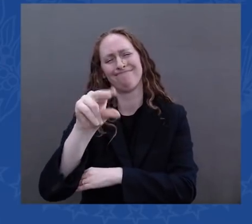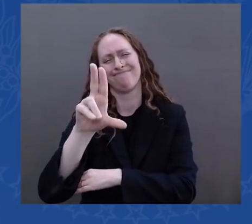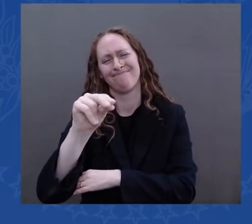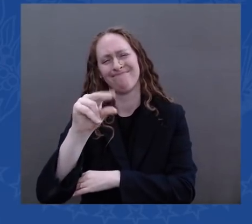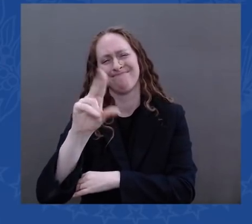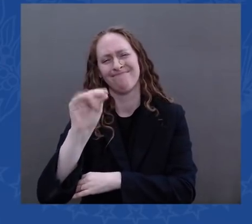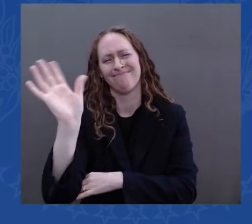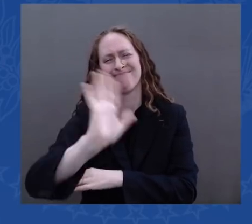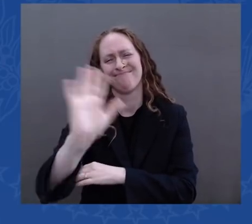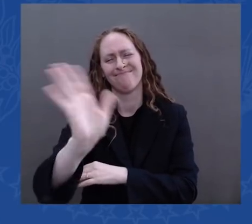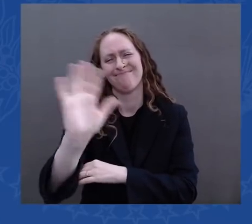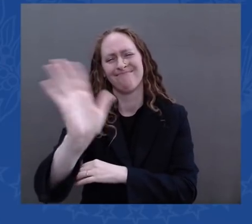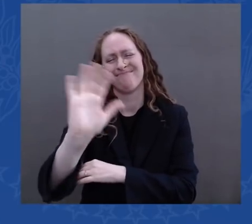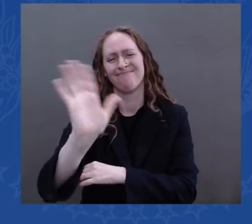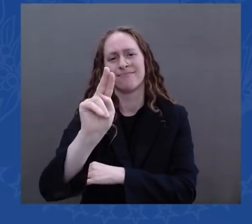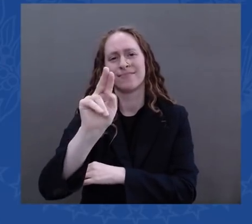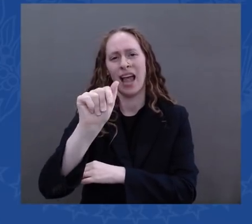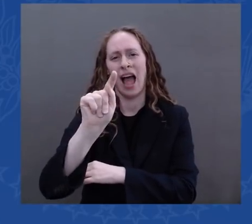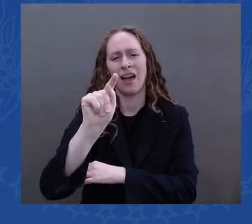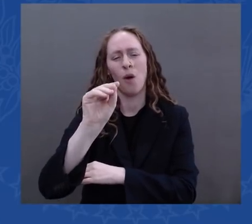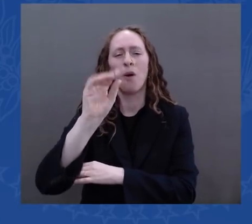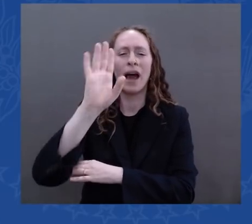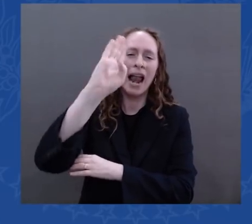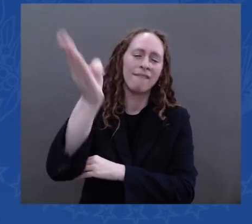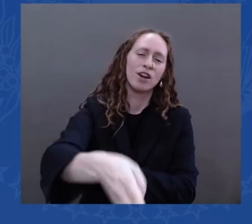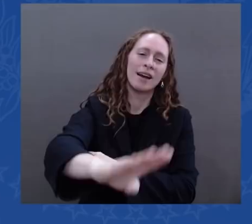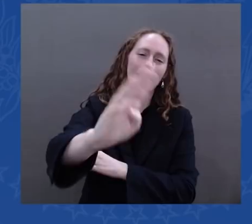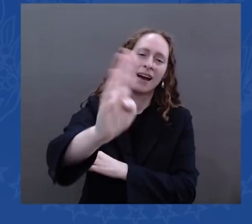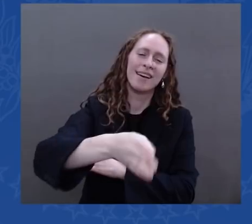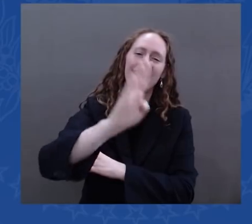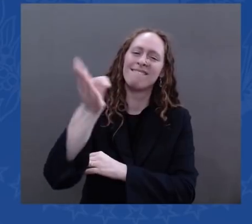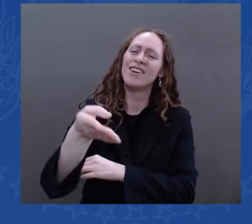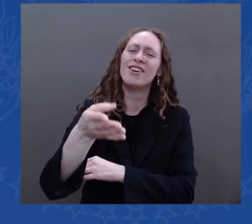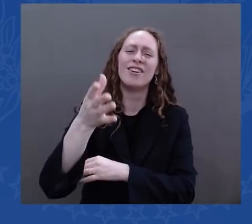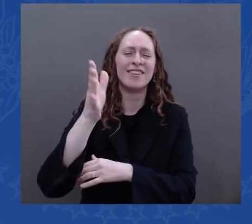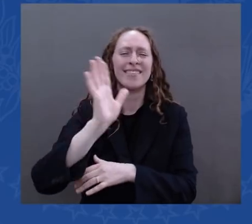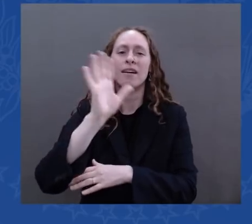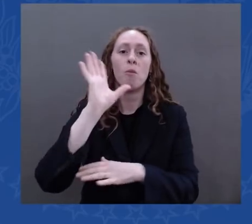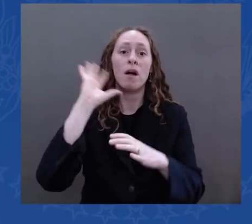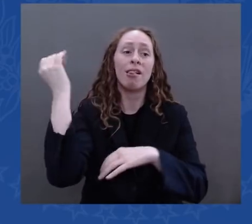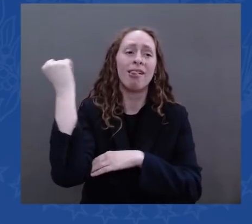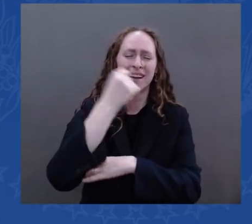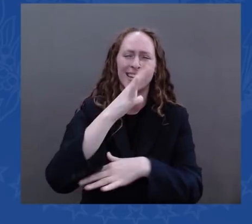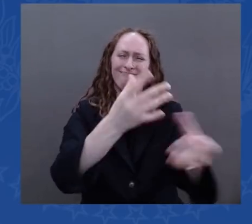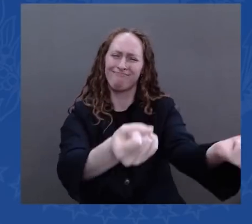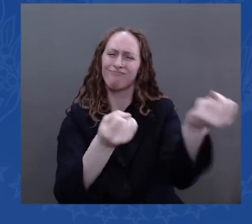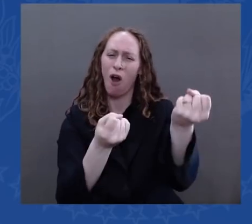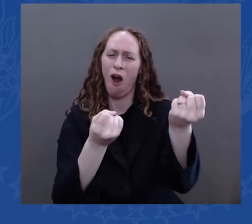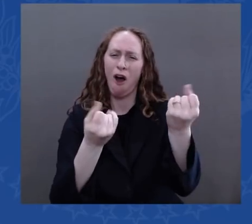The Press: So, if saying he cannot remain in power does not mean regime change, what does it mean in your view?